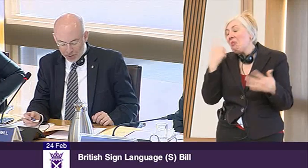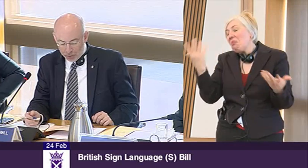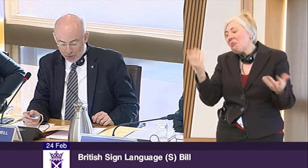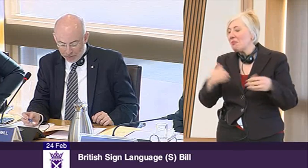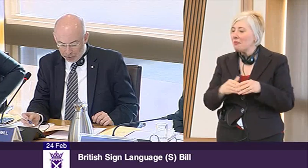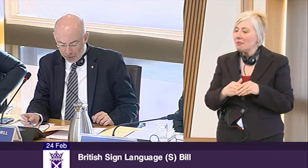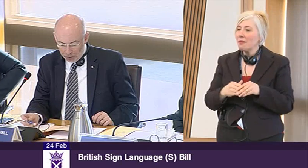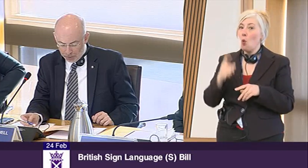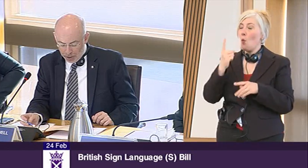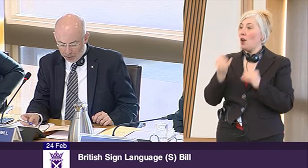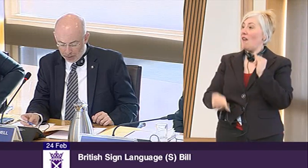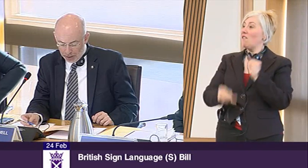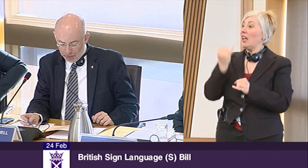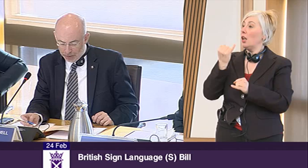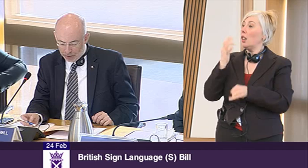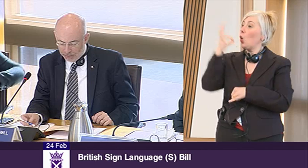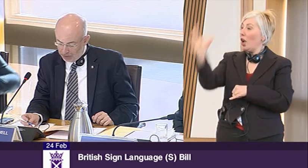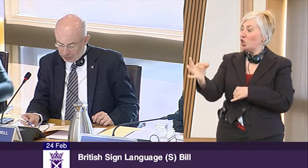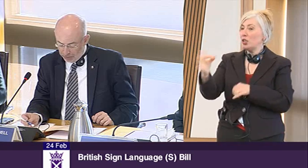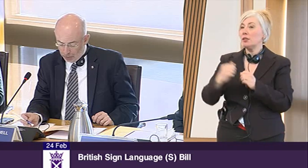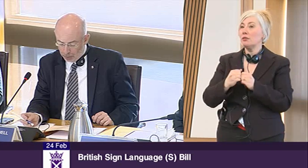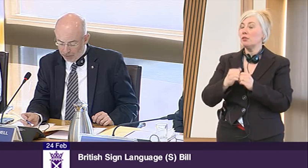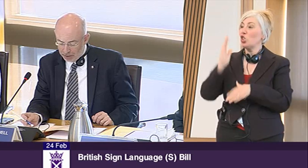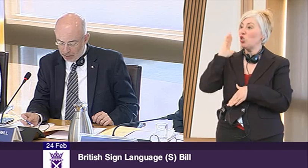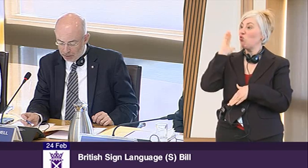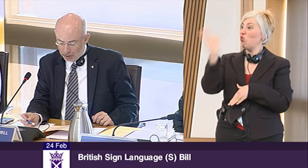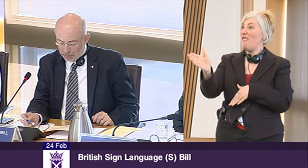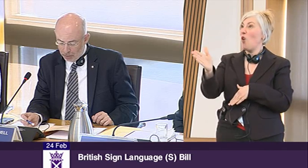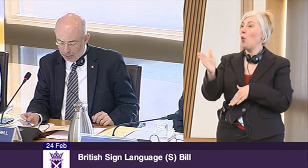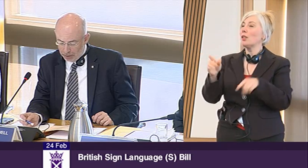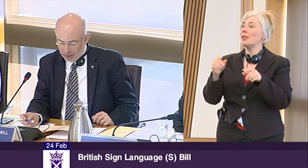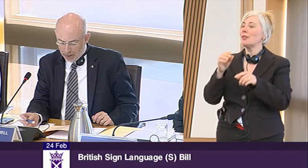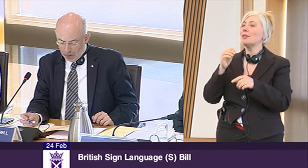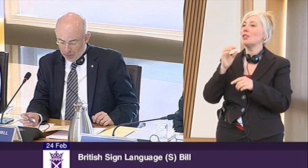My final question, which I asked of today’s other panels, is fairly straightforward. Would